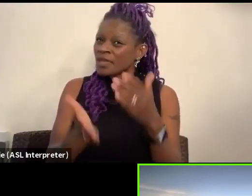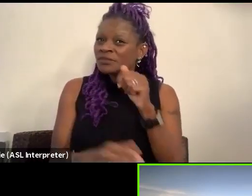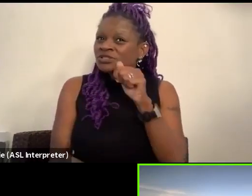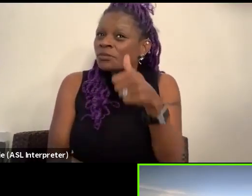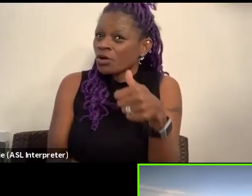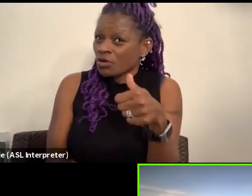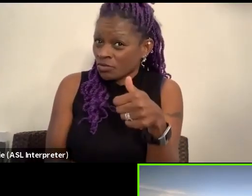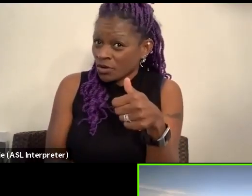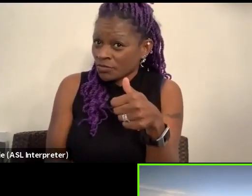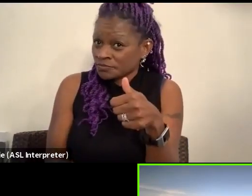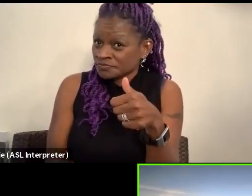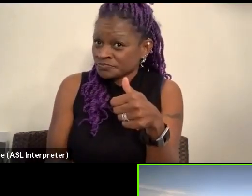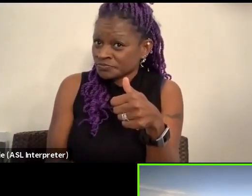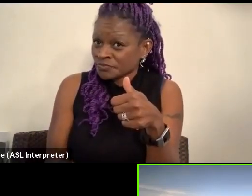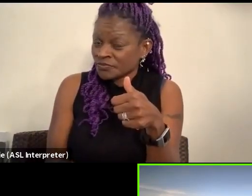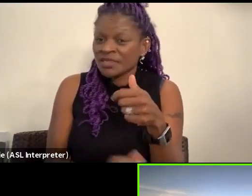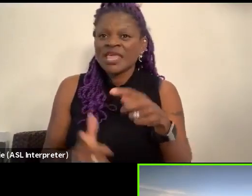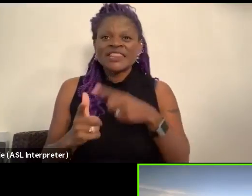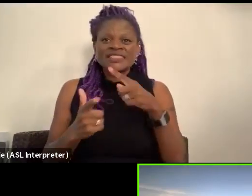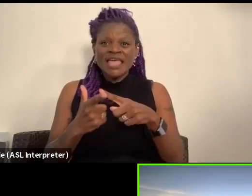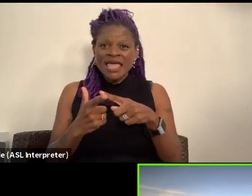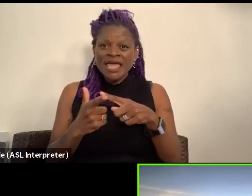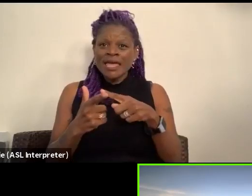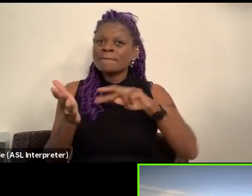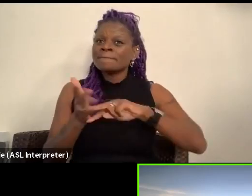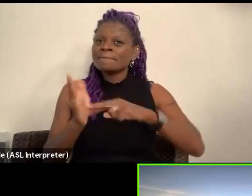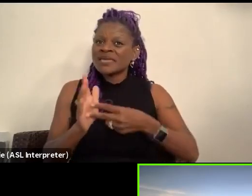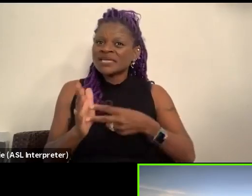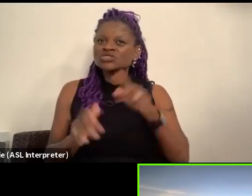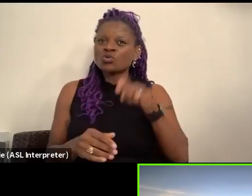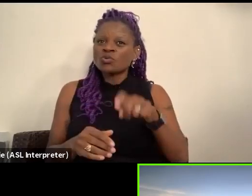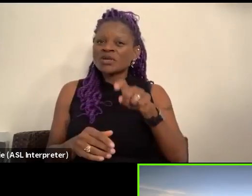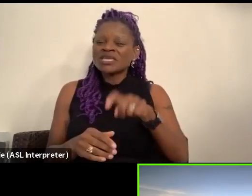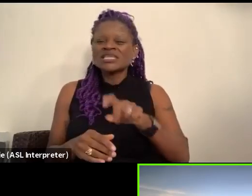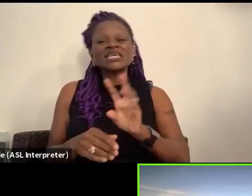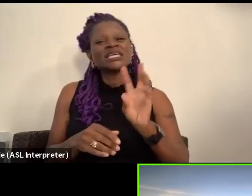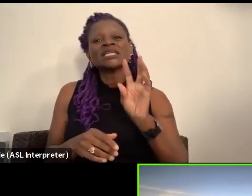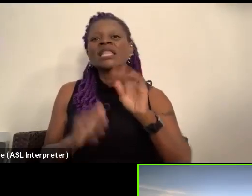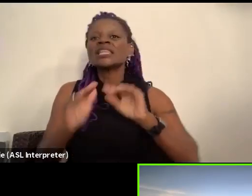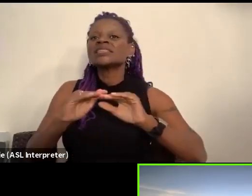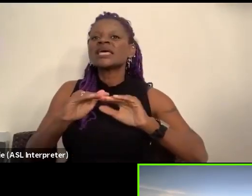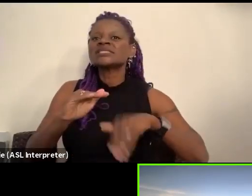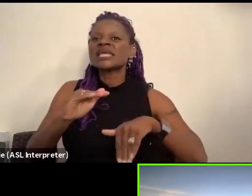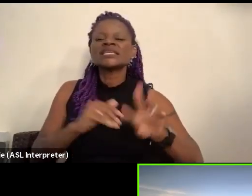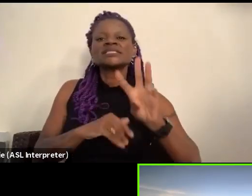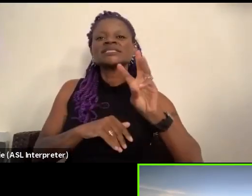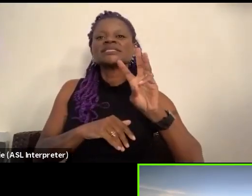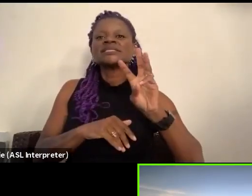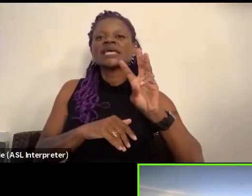case rate to be below six new cases per day. Four hundred thousand, which should have been easily for the past few weeks.